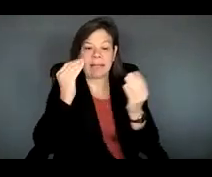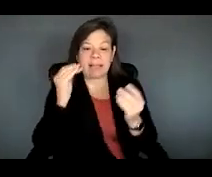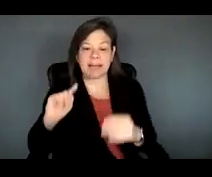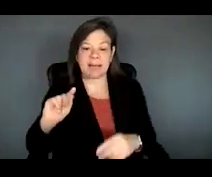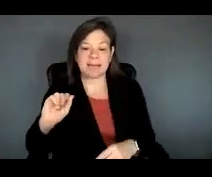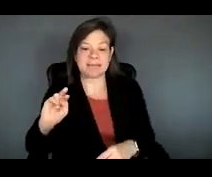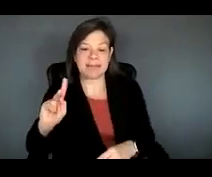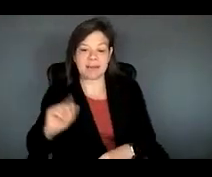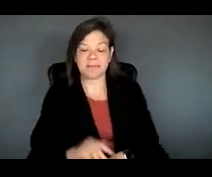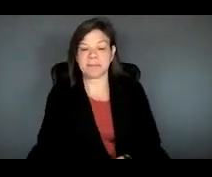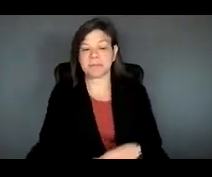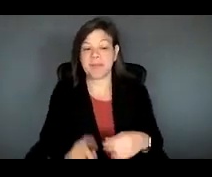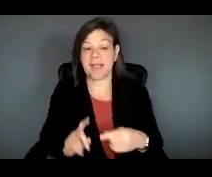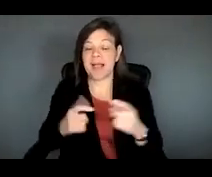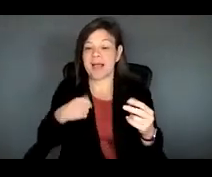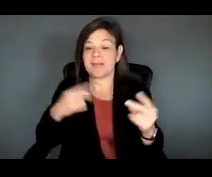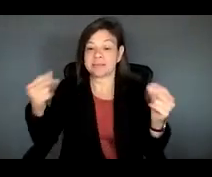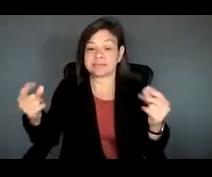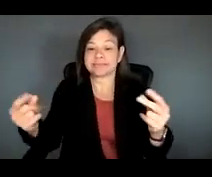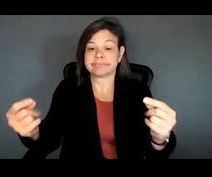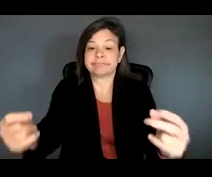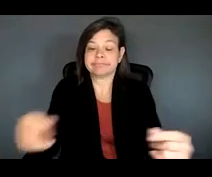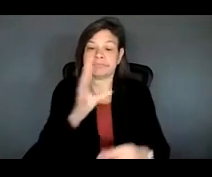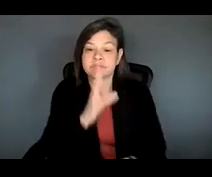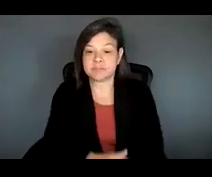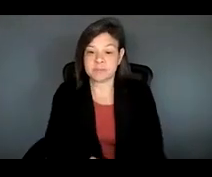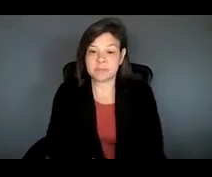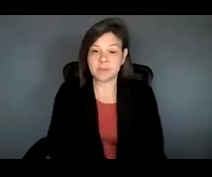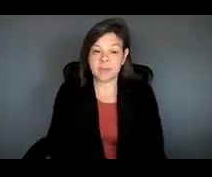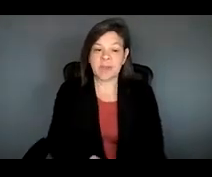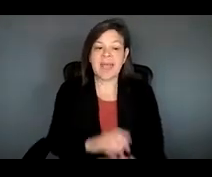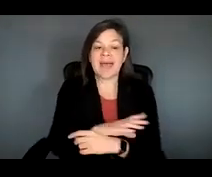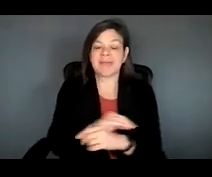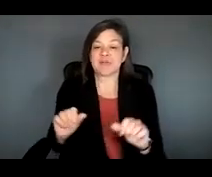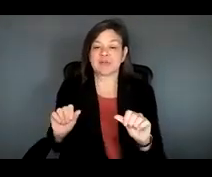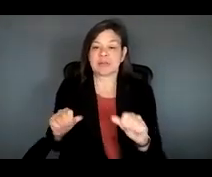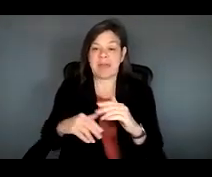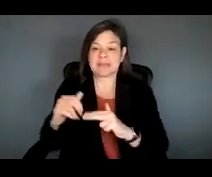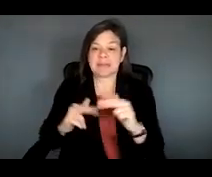There are Lightning Talks, which are quite short. And there are Capacity Building Workshops.